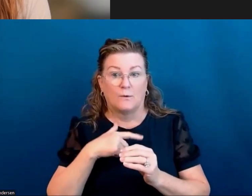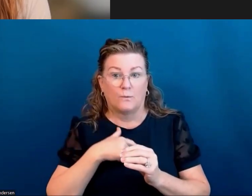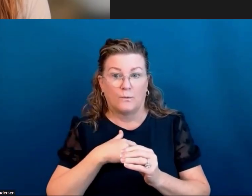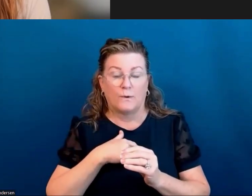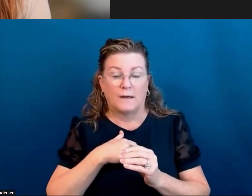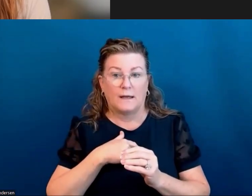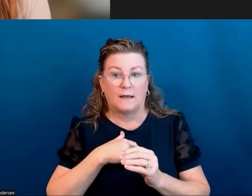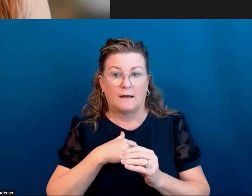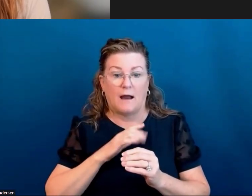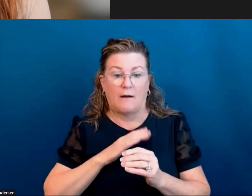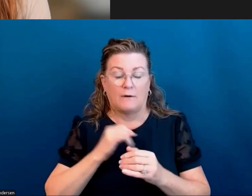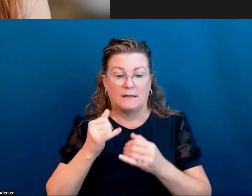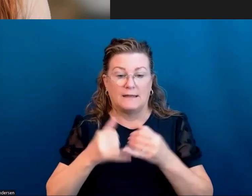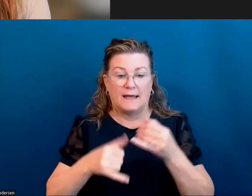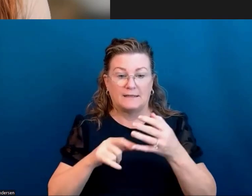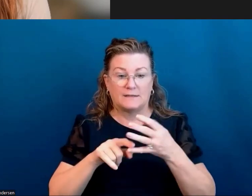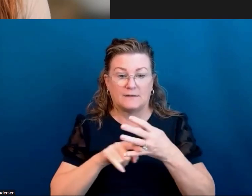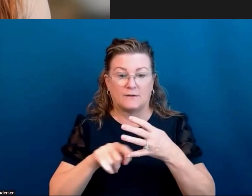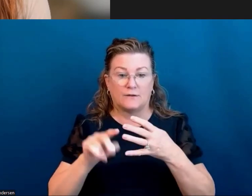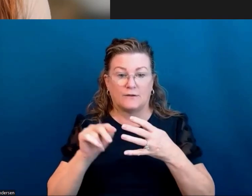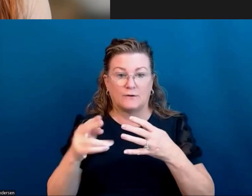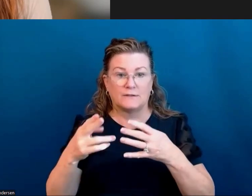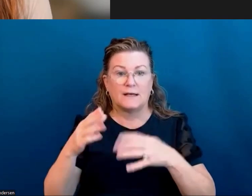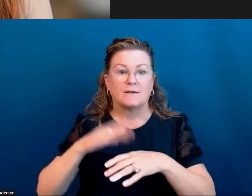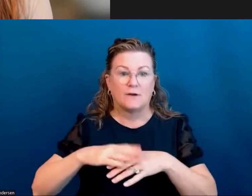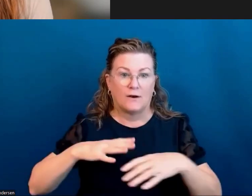our last Thursday of the month actually falls on a holiday. So